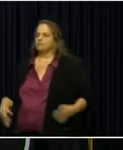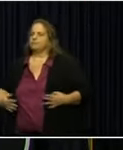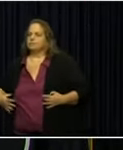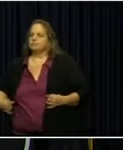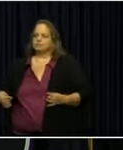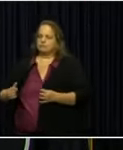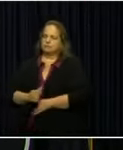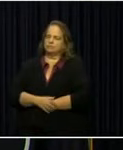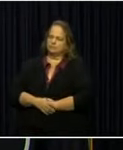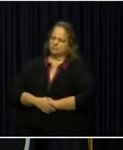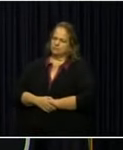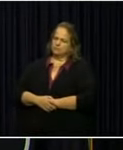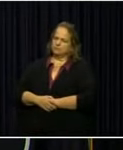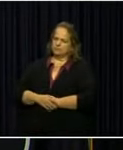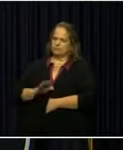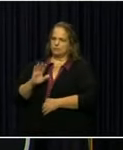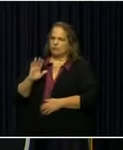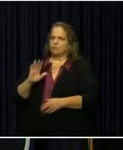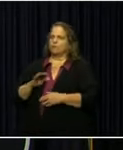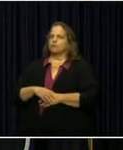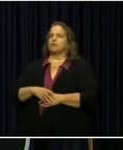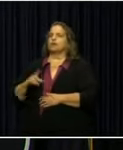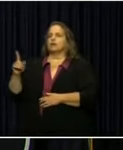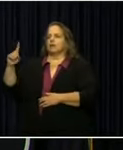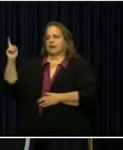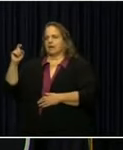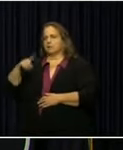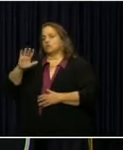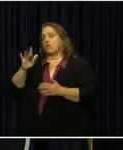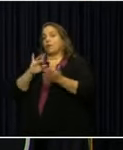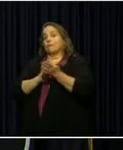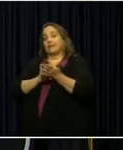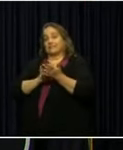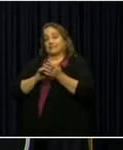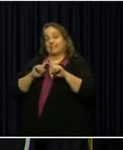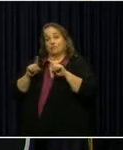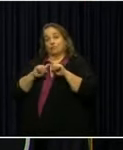THERAPY WORKS BETTER. HOPEFULLY WE COME UP WITH MORE TREATMENTS GOING FORWARD BUT IT'S TOO EARLY TO ENDORSE ANY OF